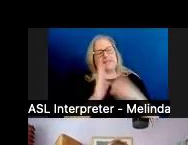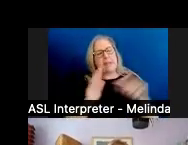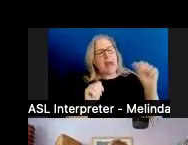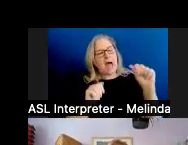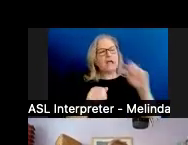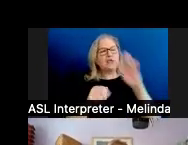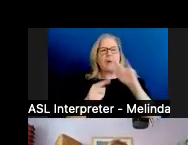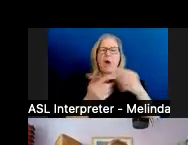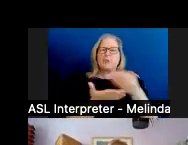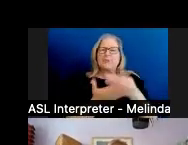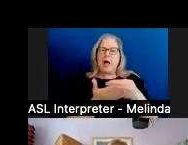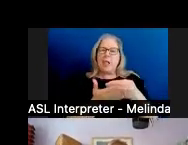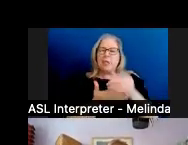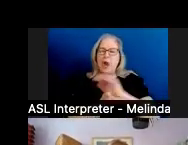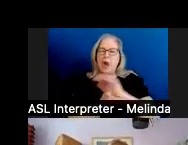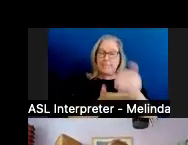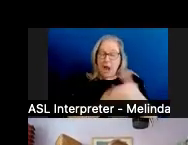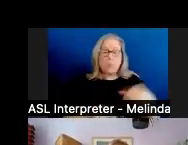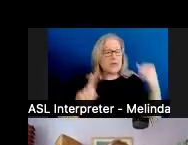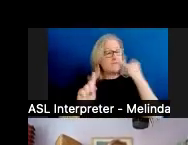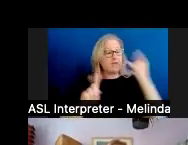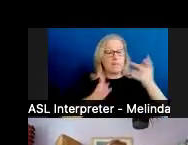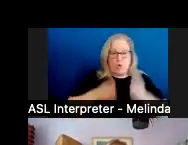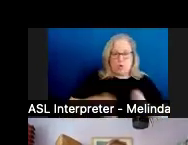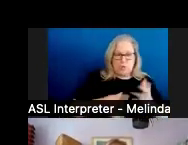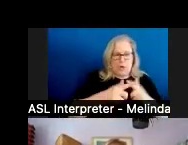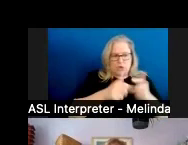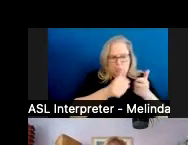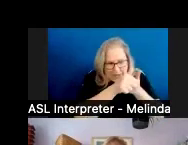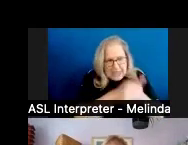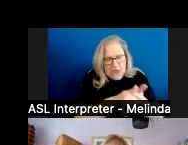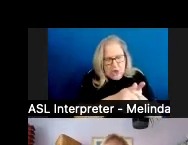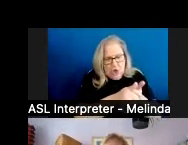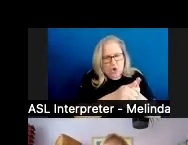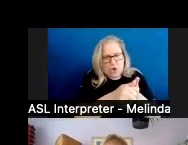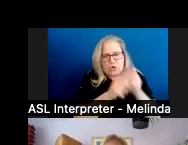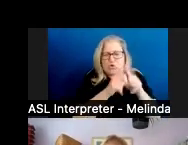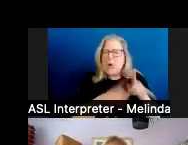So if an applicant is looking to adhere to .. . Really the important part of all of that is an applicant adheres